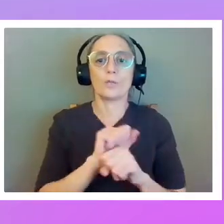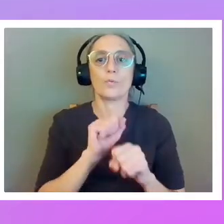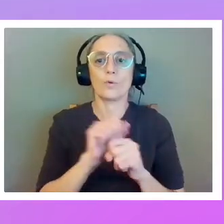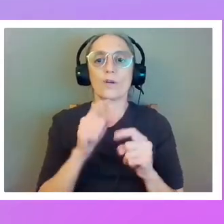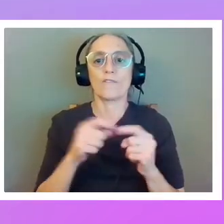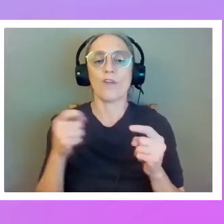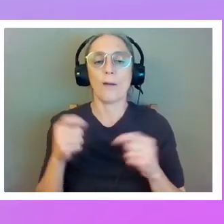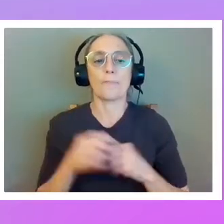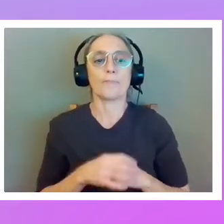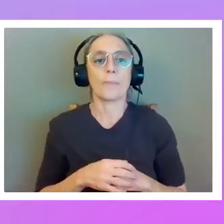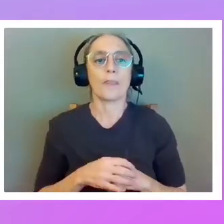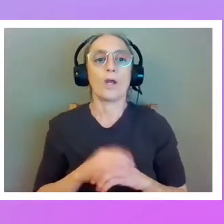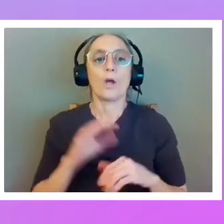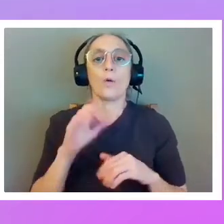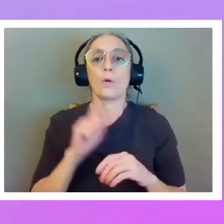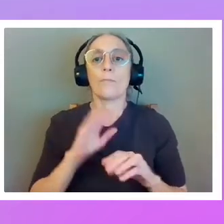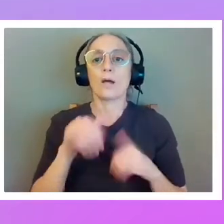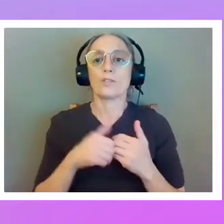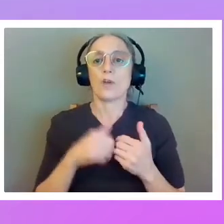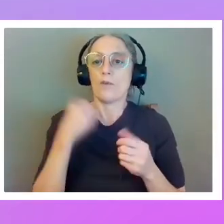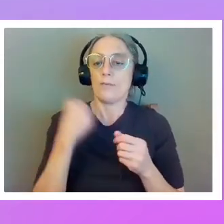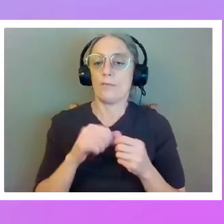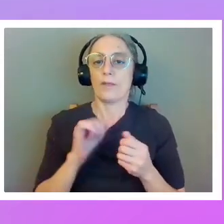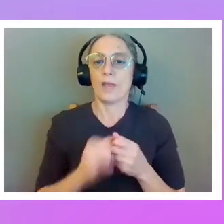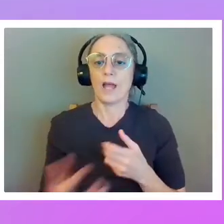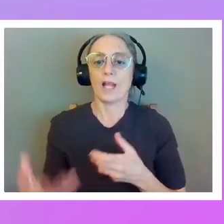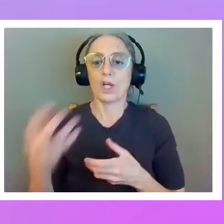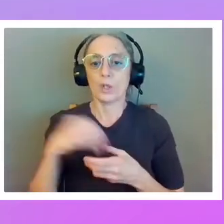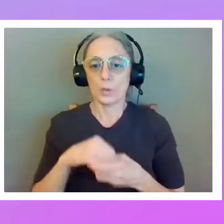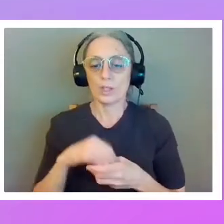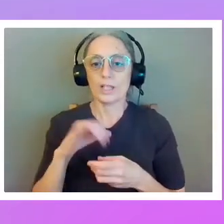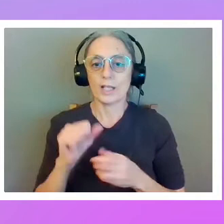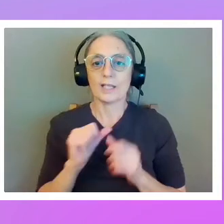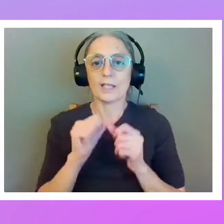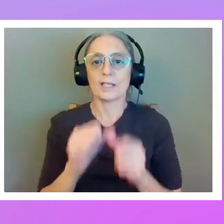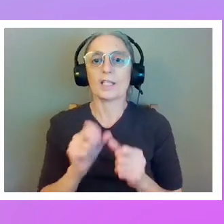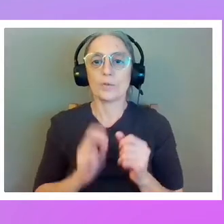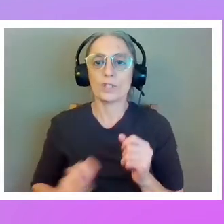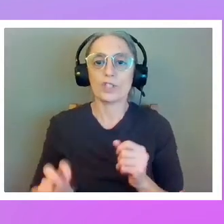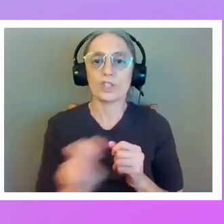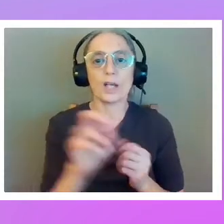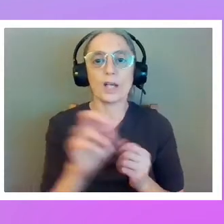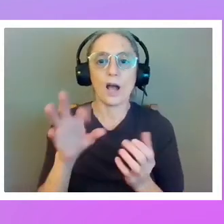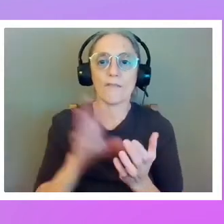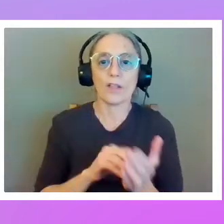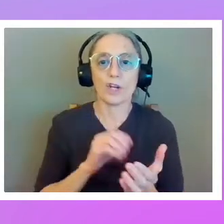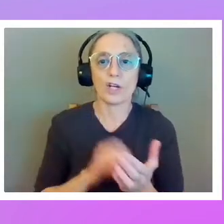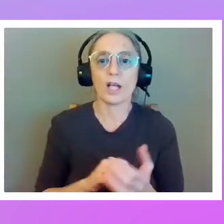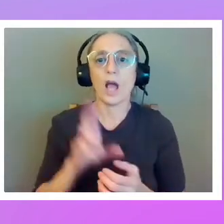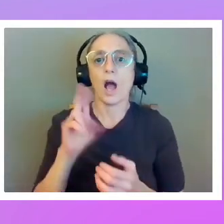we must all remember that inclusion is a continuous journey of learning unlearning and relearning,